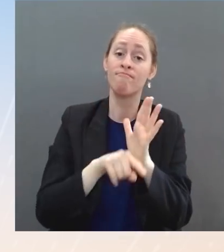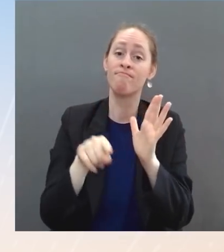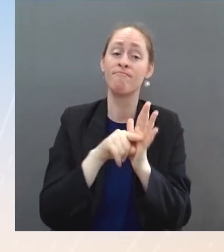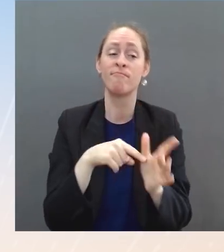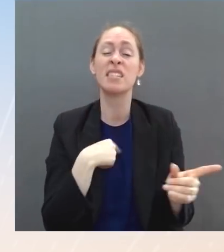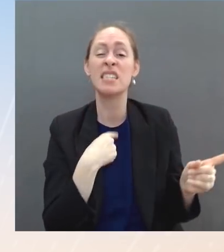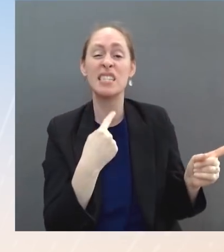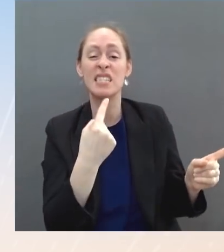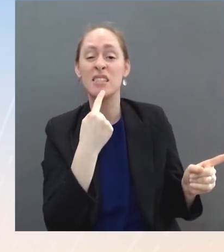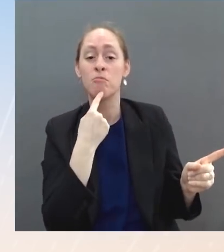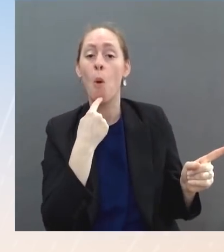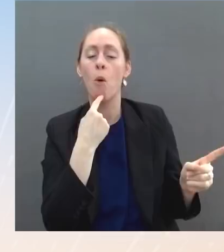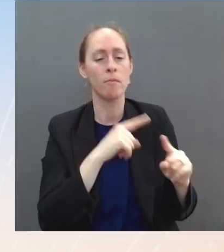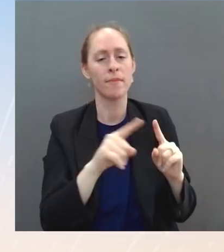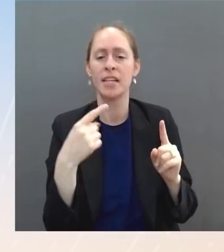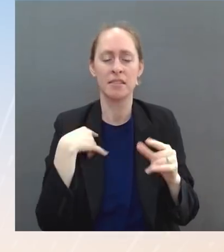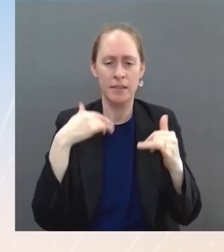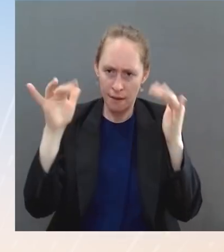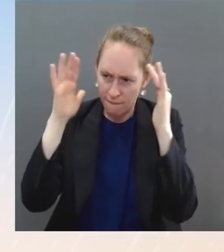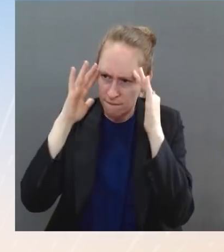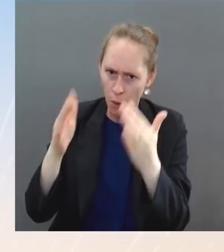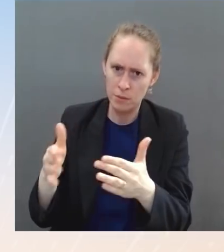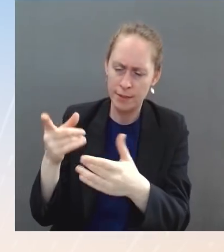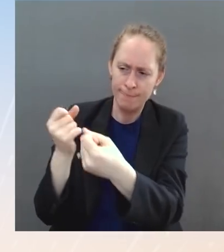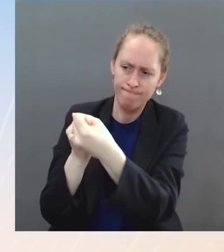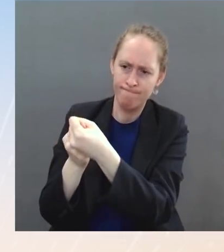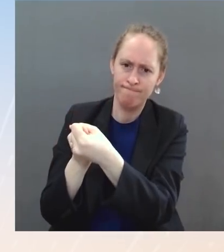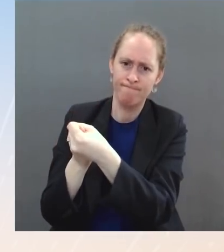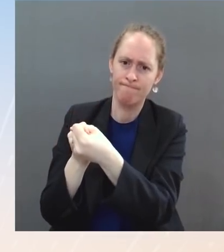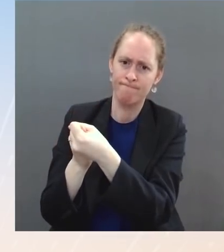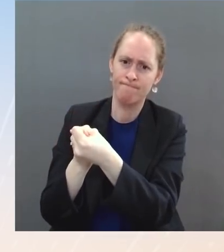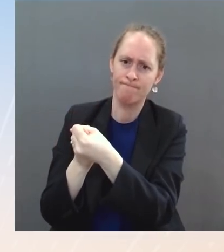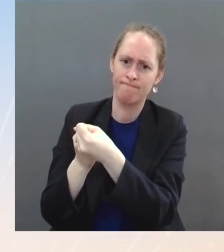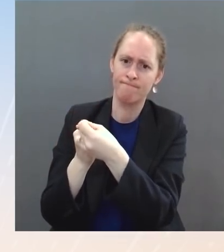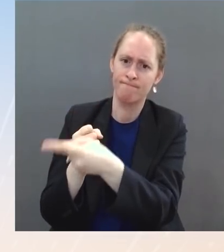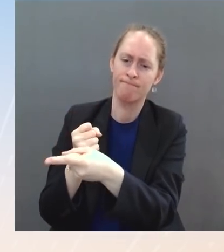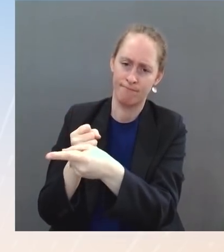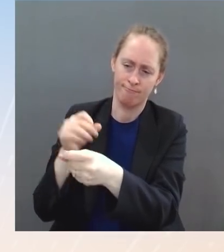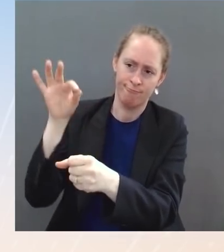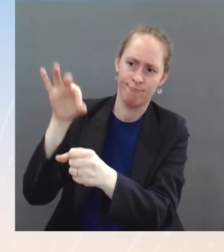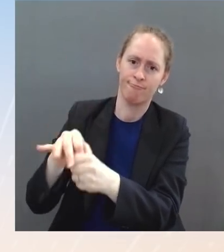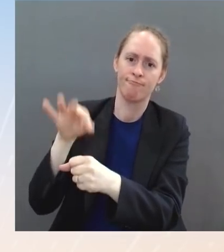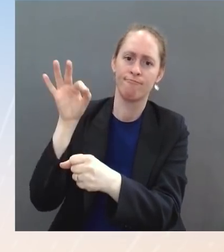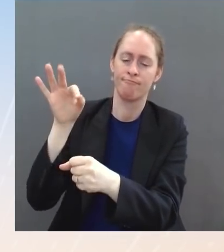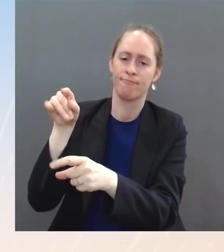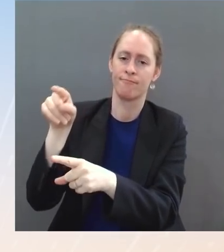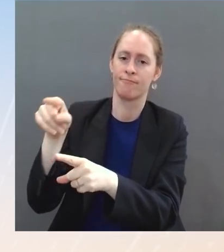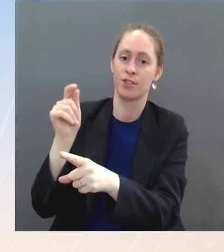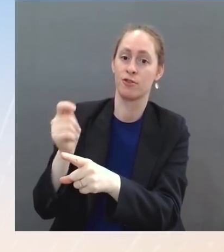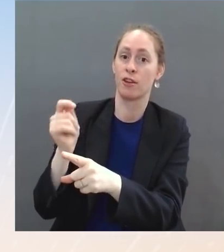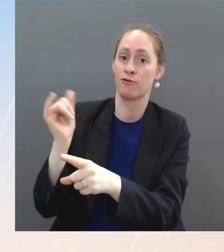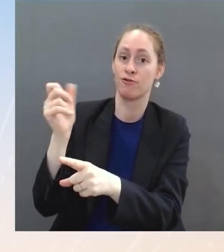on supporting Judge Jackson and her path to the Supreme Court. Go ahead.